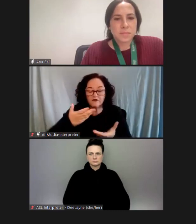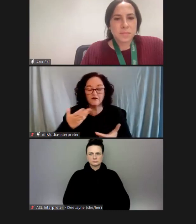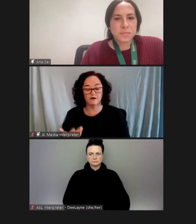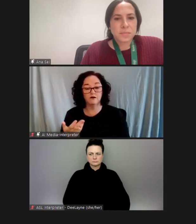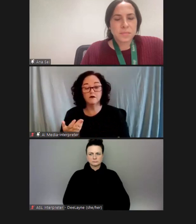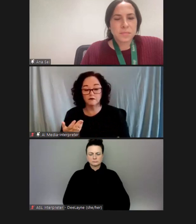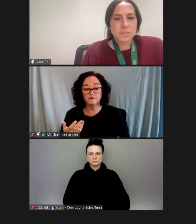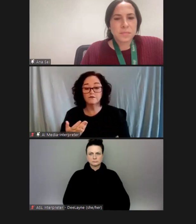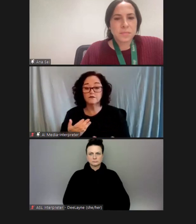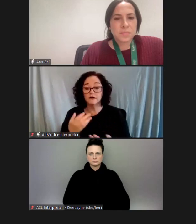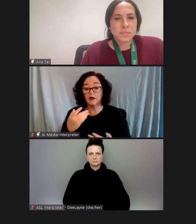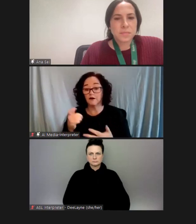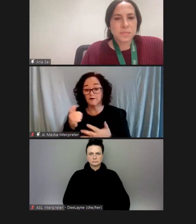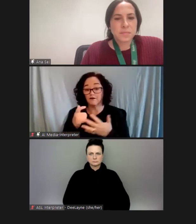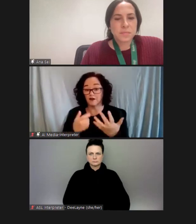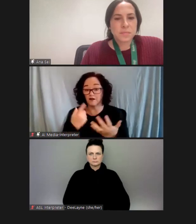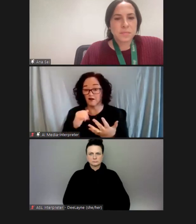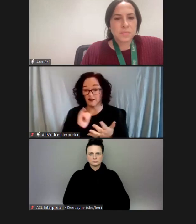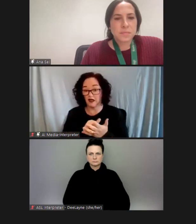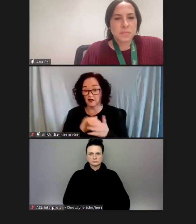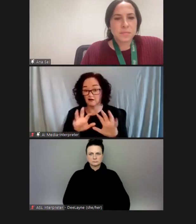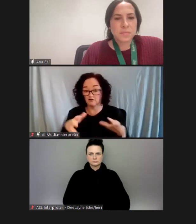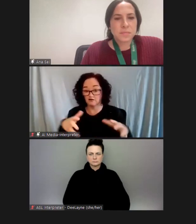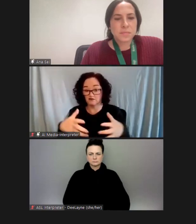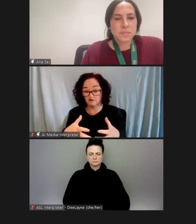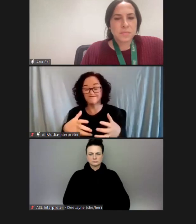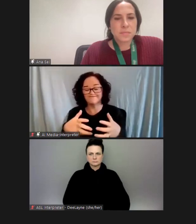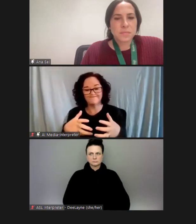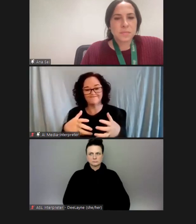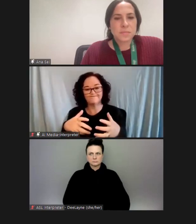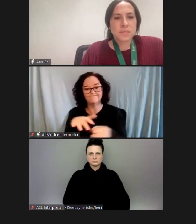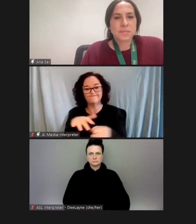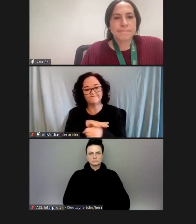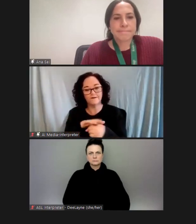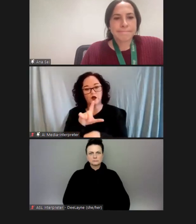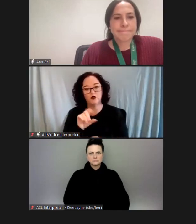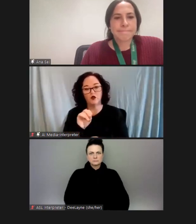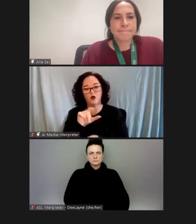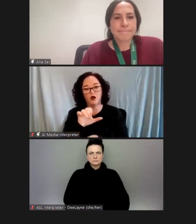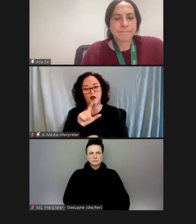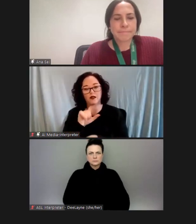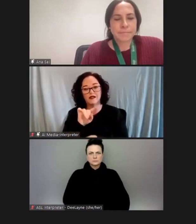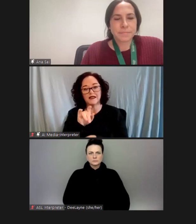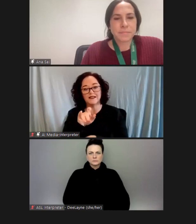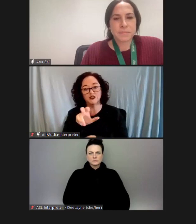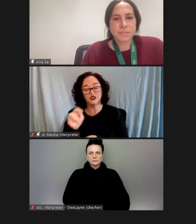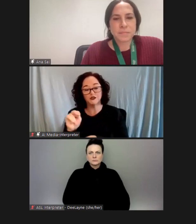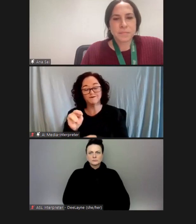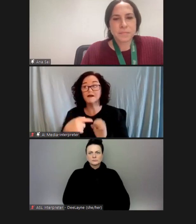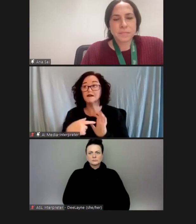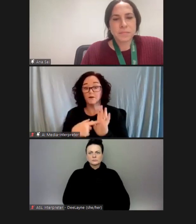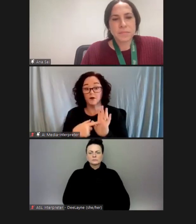for this population is localization so